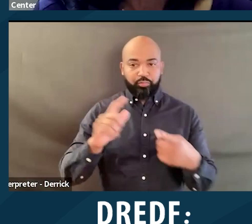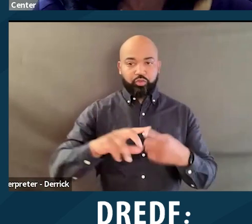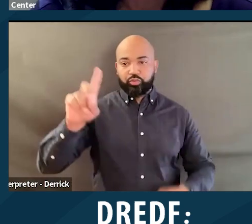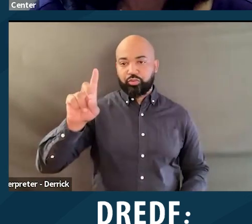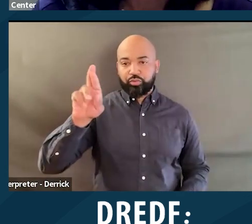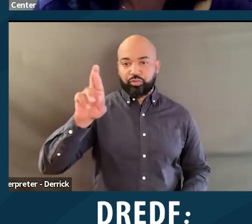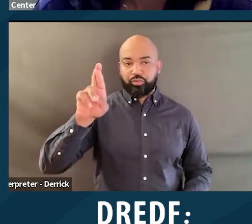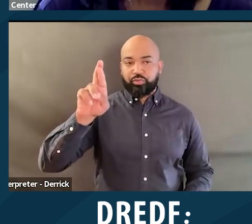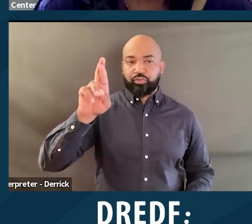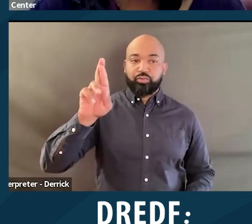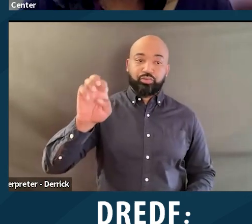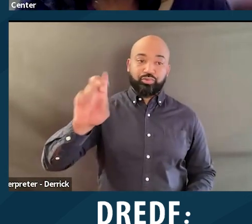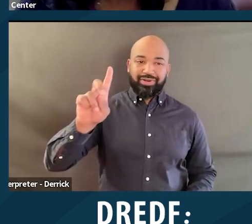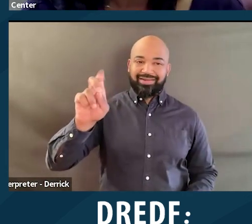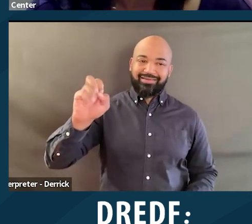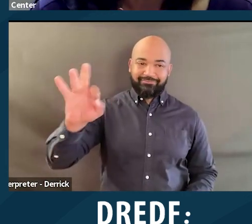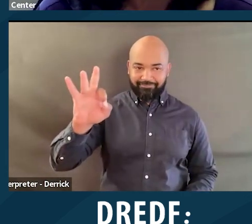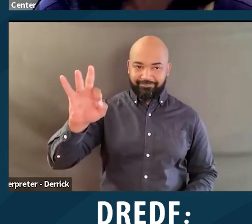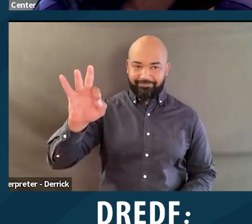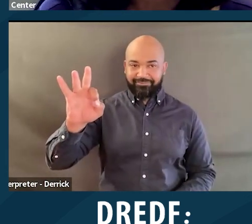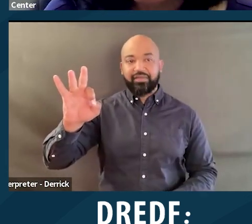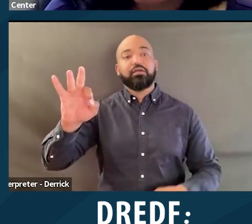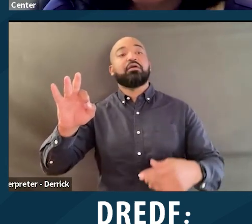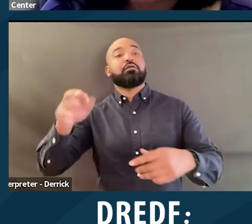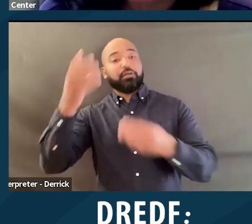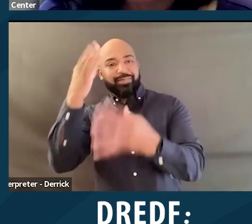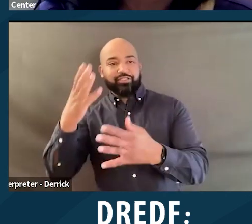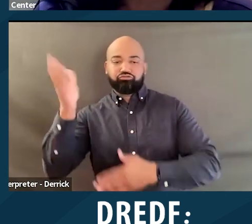Hi, everyone. Welcome to DREDF's